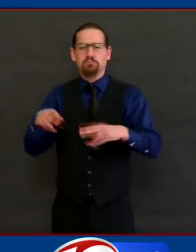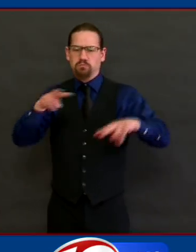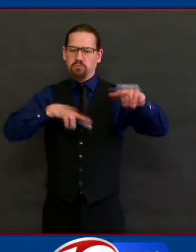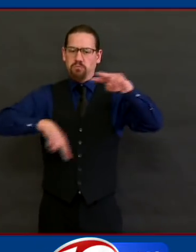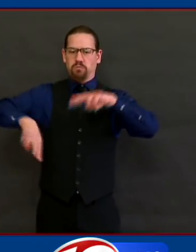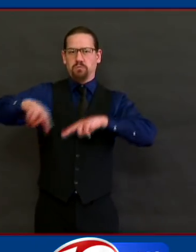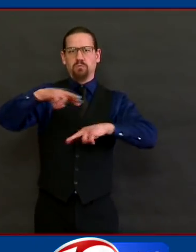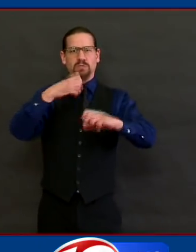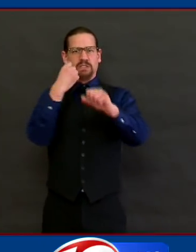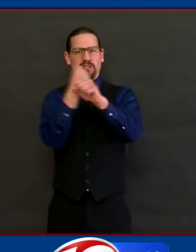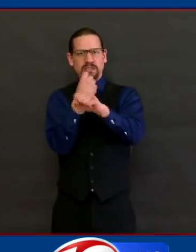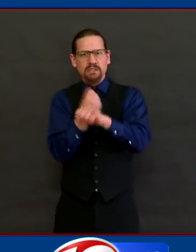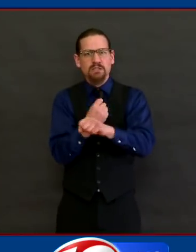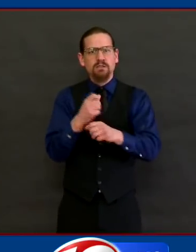THIS IS DIRECTIONALLY CORRECT.